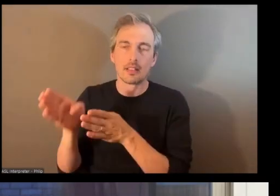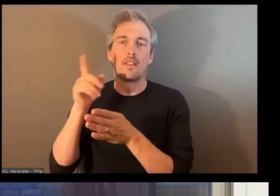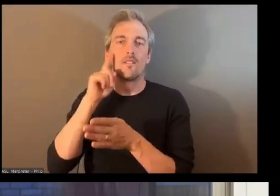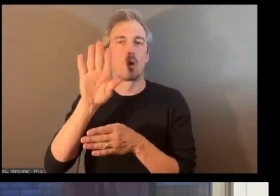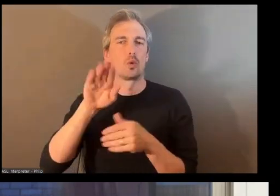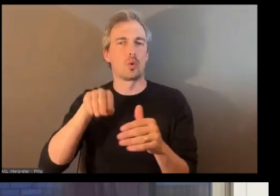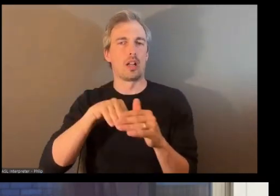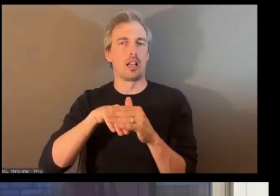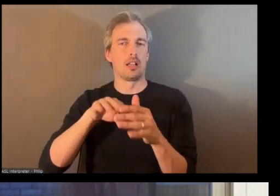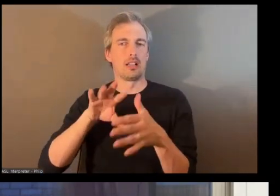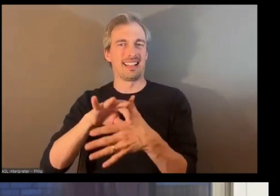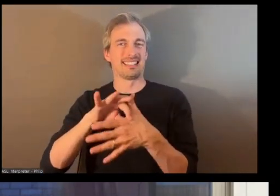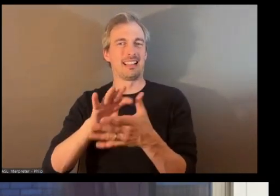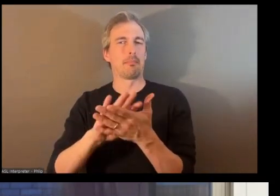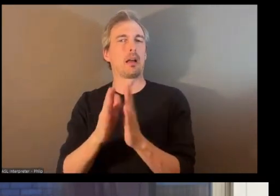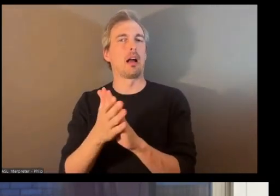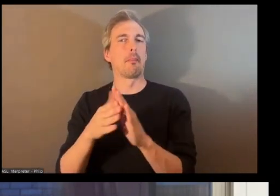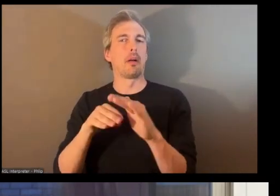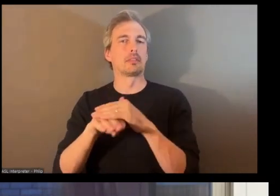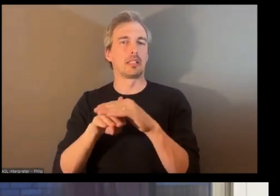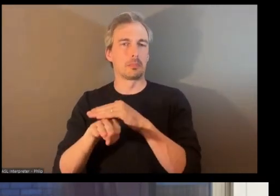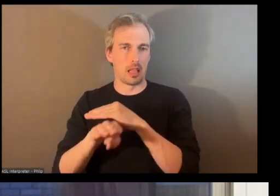This will get it more highlighted. All right!